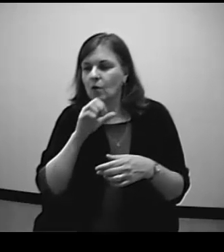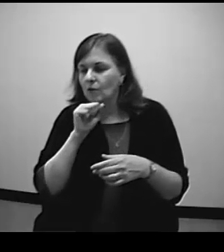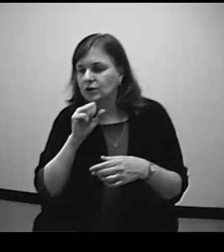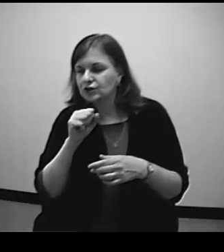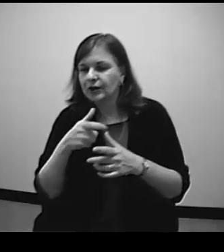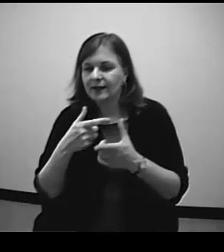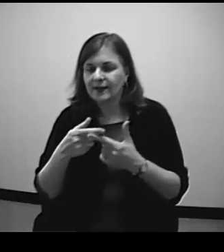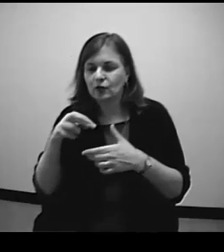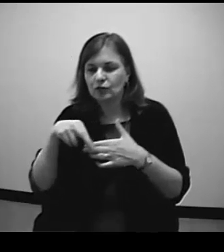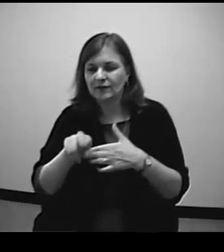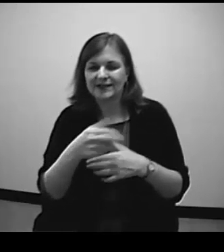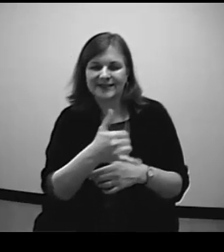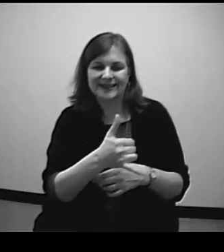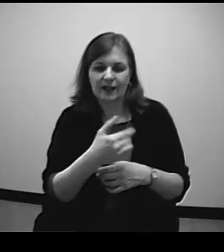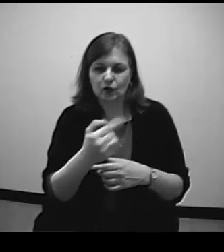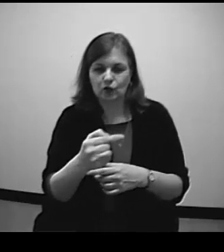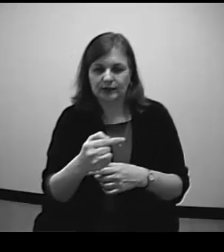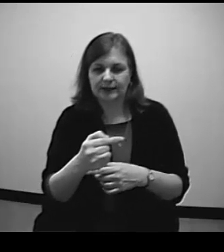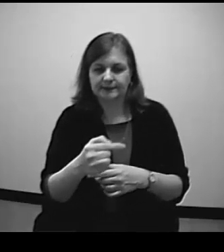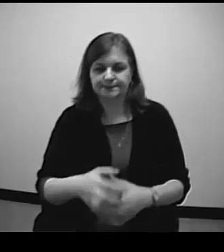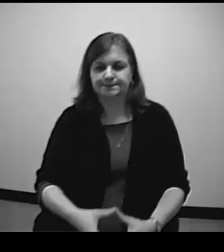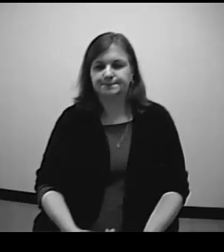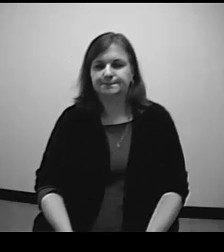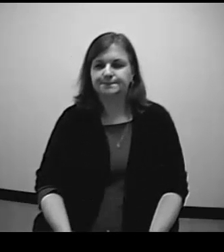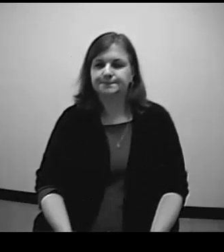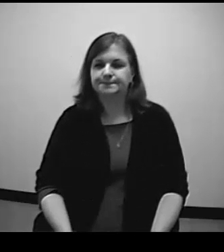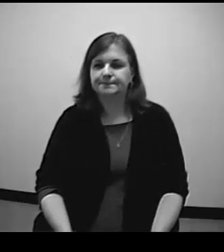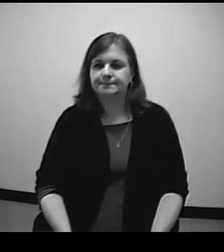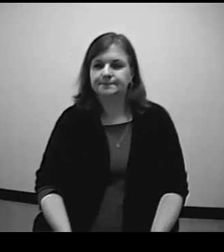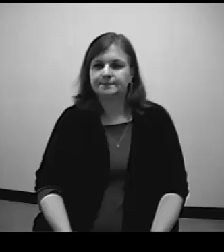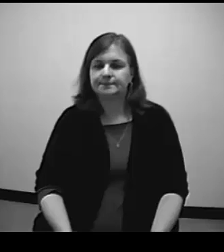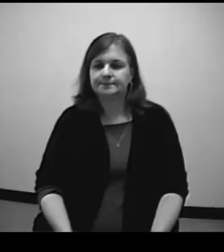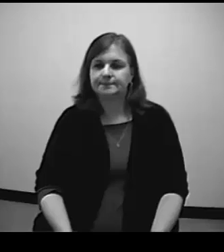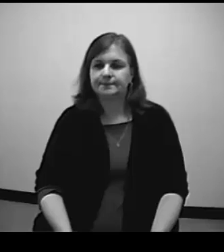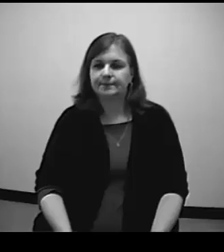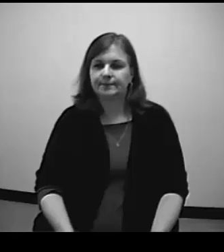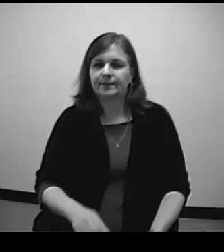the orange and reflect that yellow green that we just indicated on the spectrum